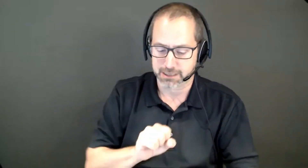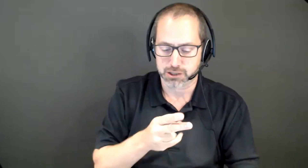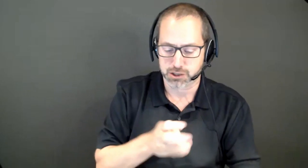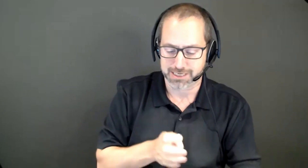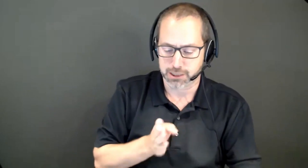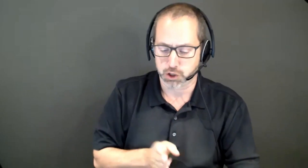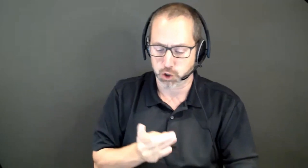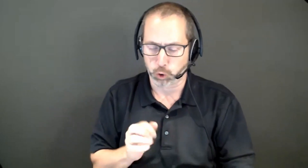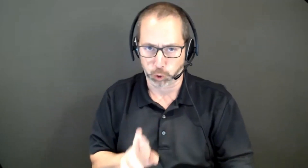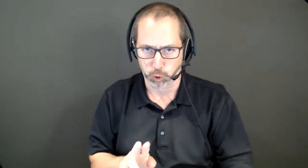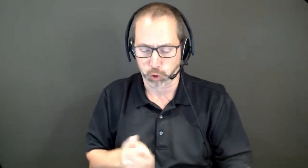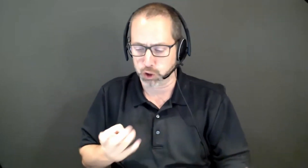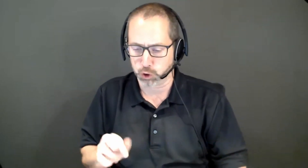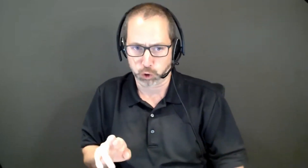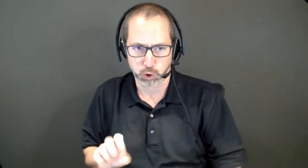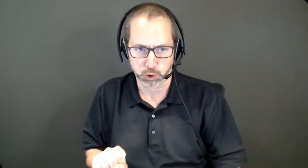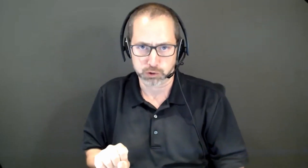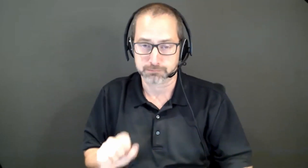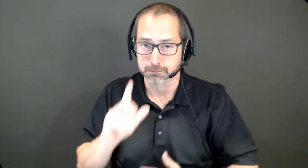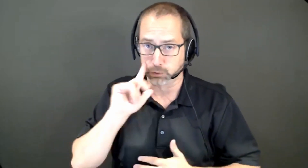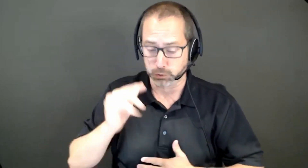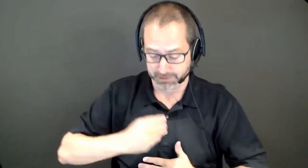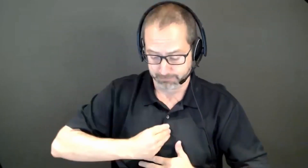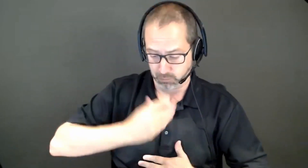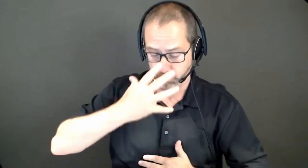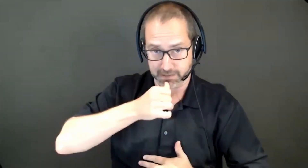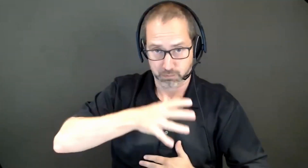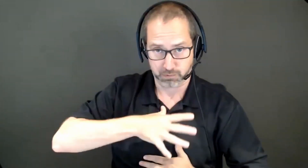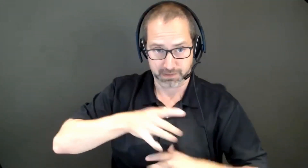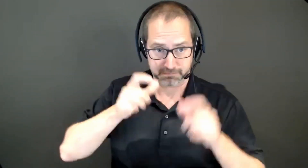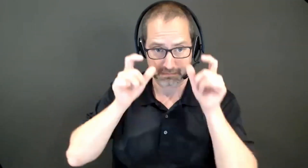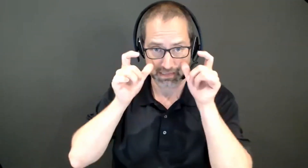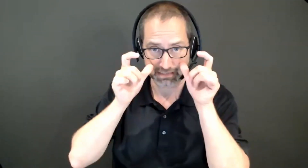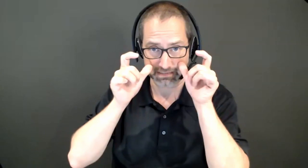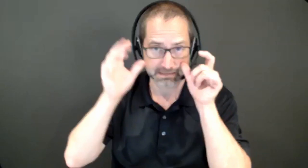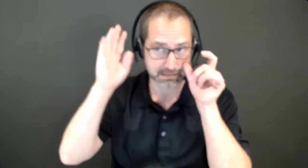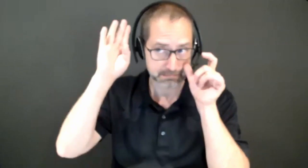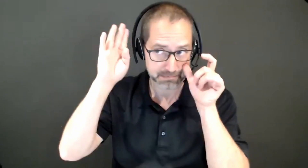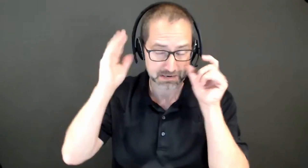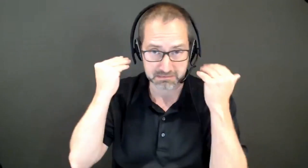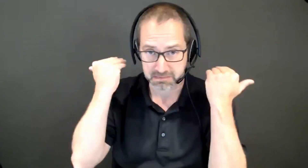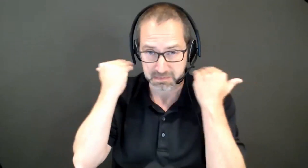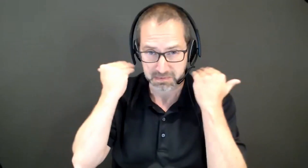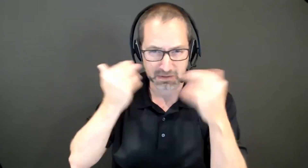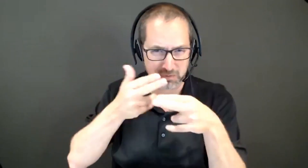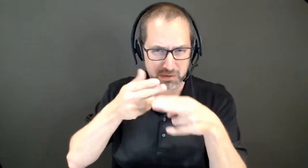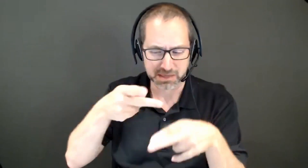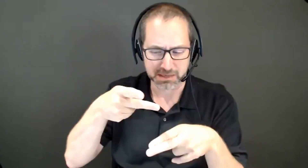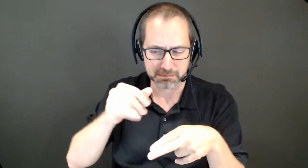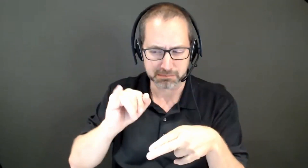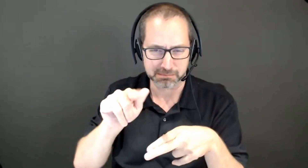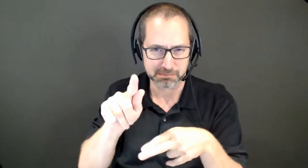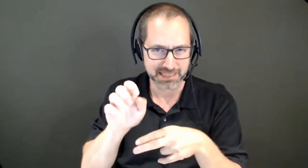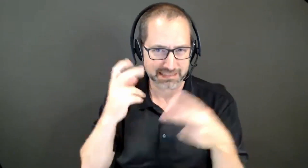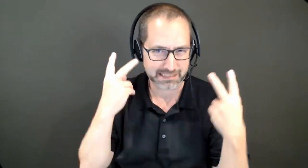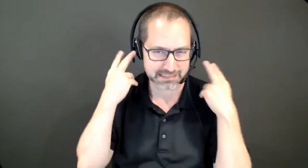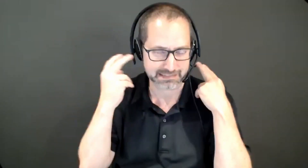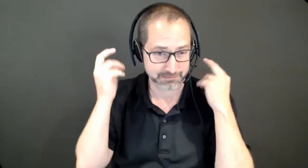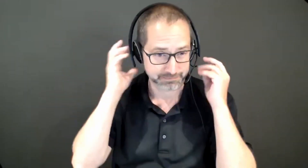I am a white woman with glasses and a short, brown pixie cut. I am wearing my netted red top